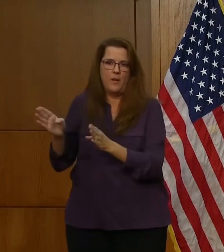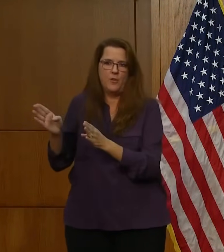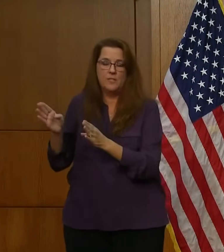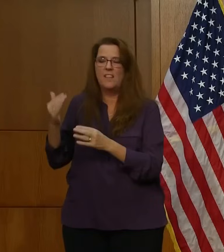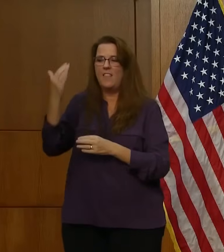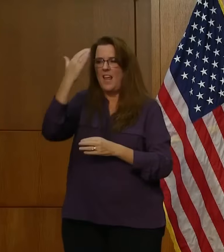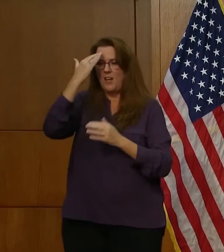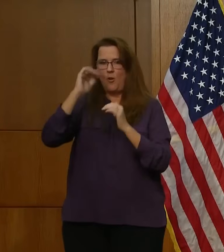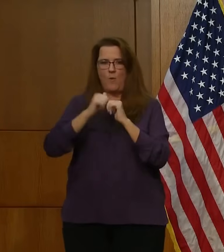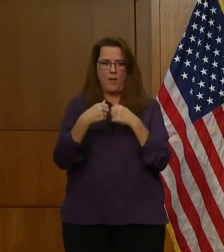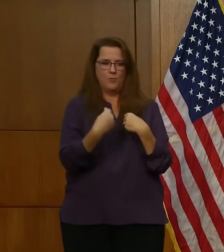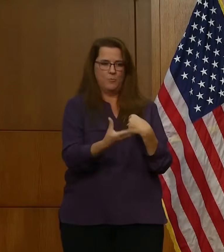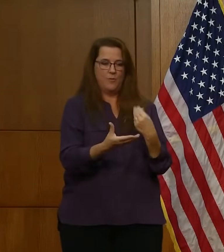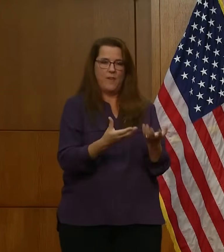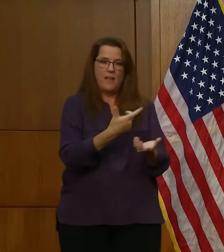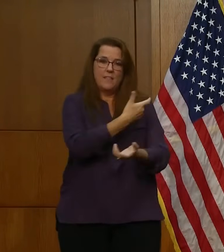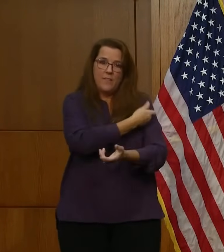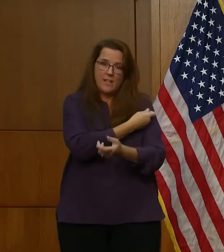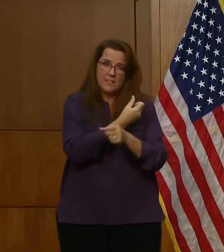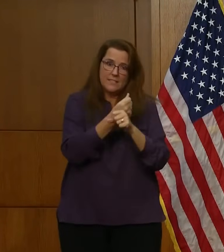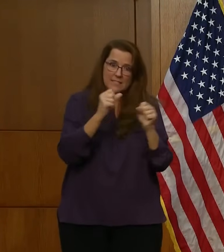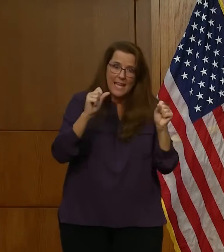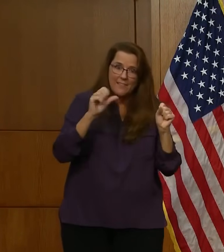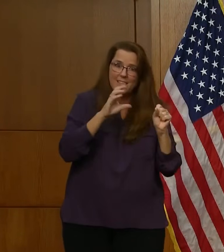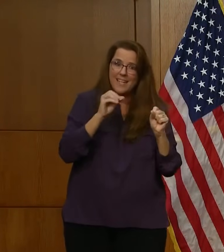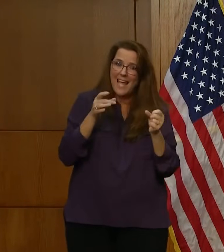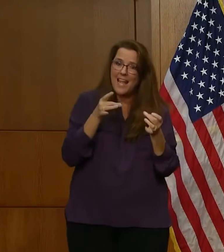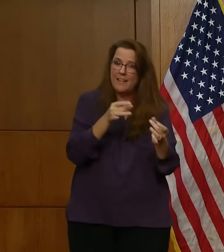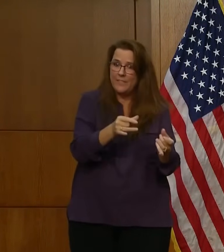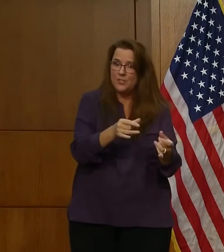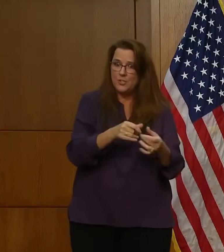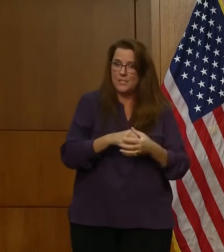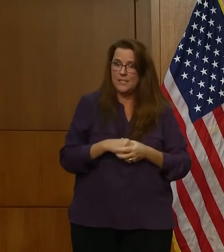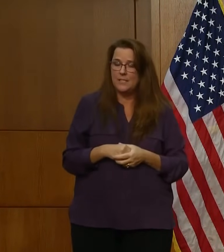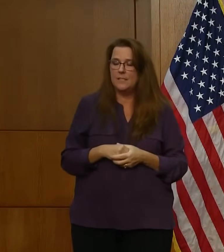PROGRAMS AND PUBLIC HEALTH EMERGENCY PREPAREDNESS. THEY